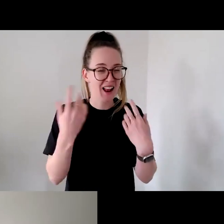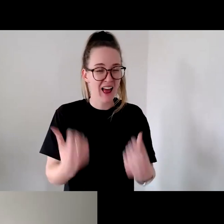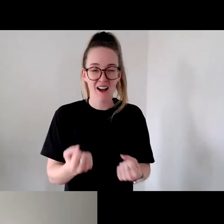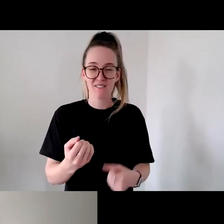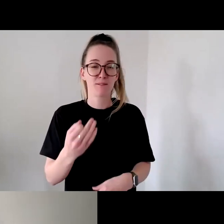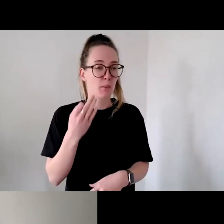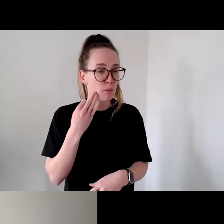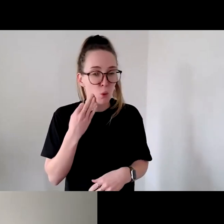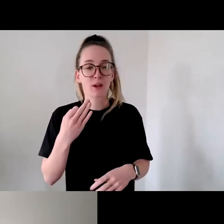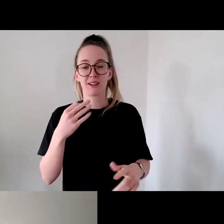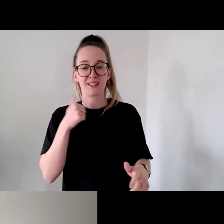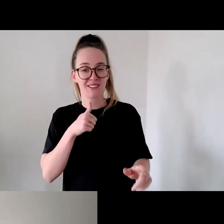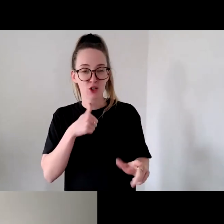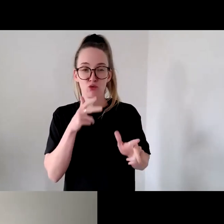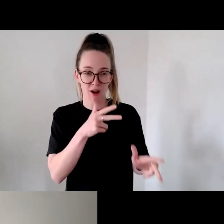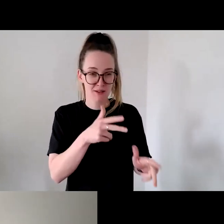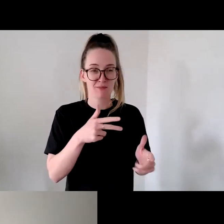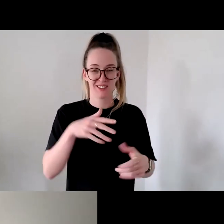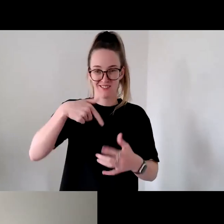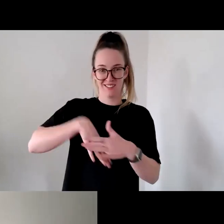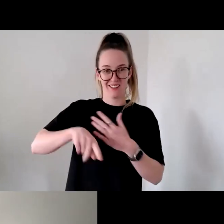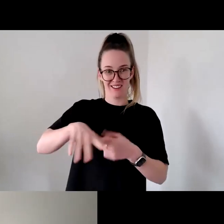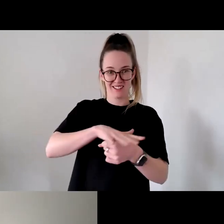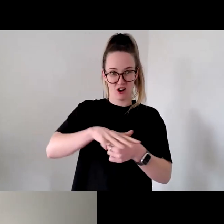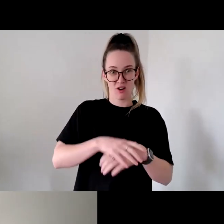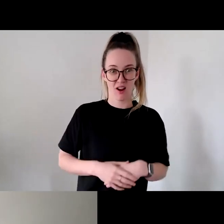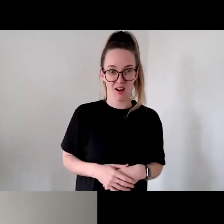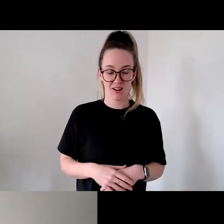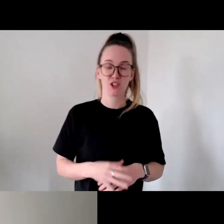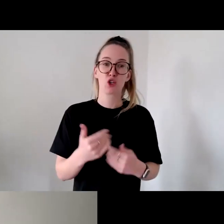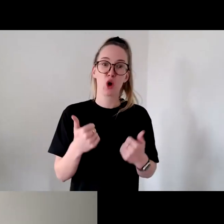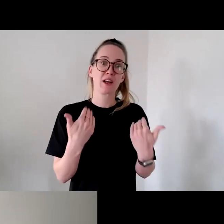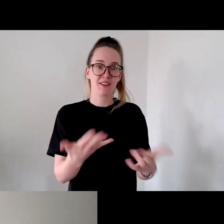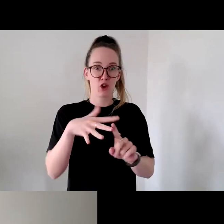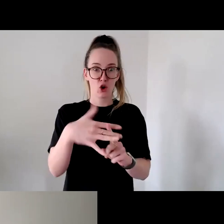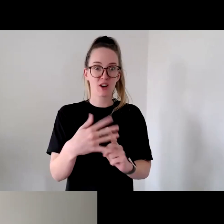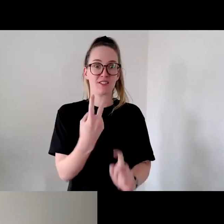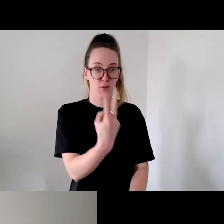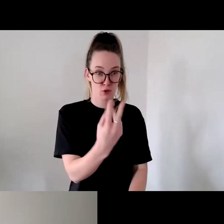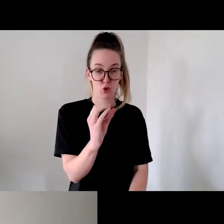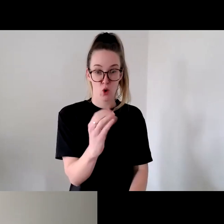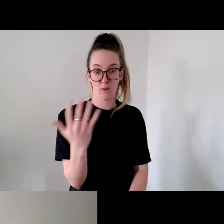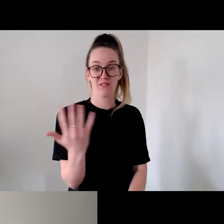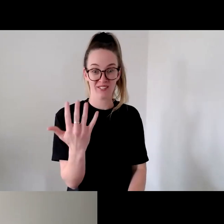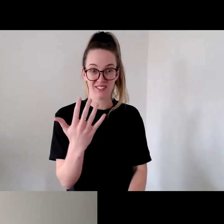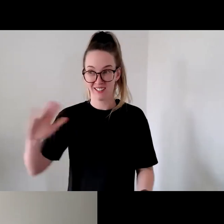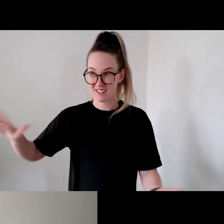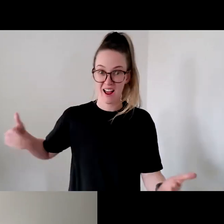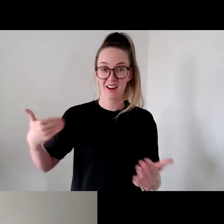That's a bit of a nutshell about what has taken place since 2015 through to 2022.